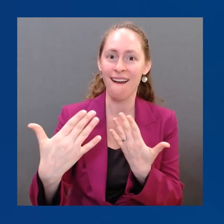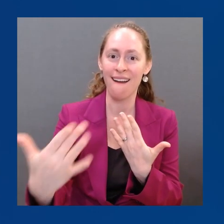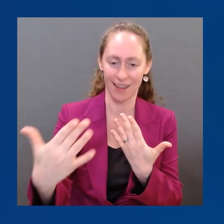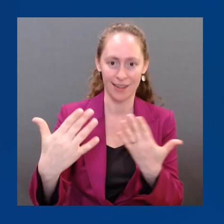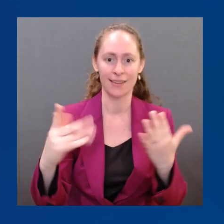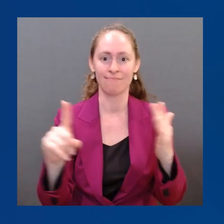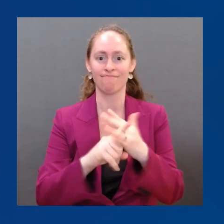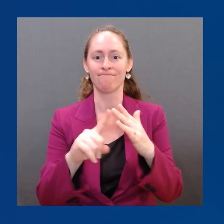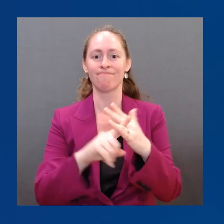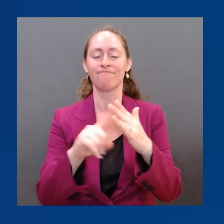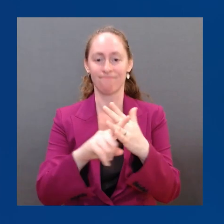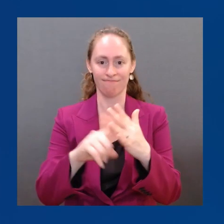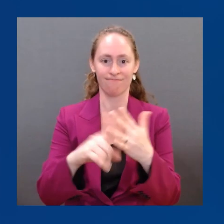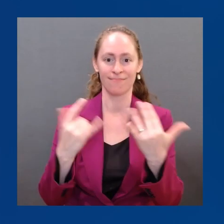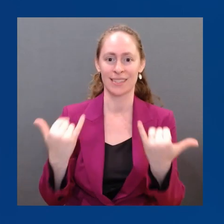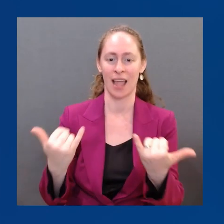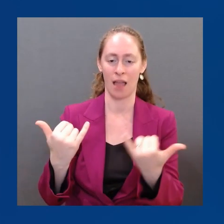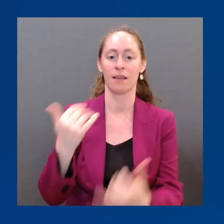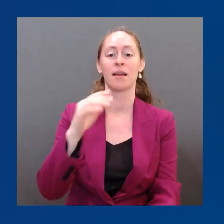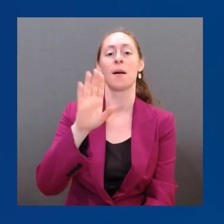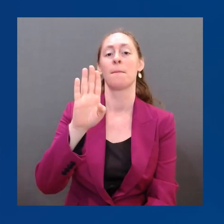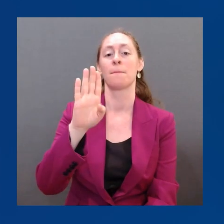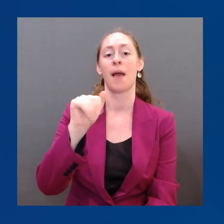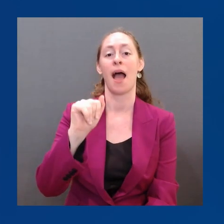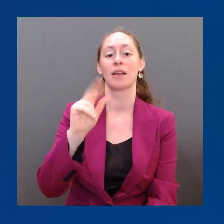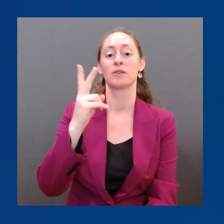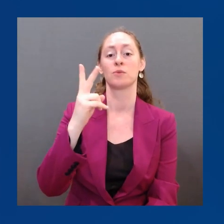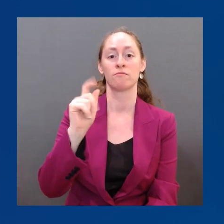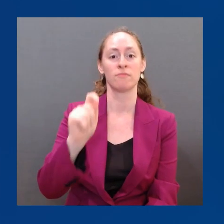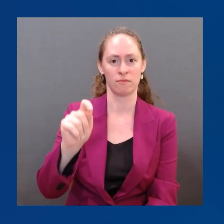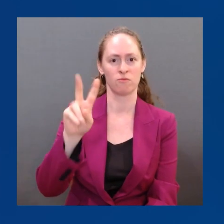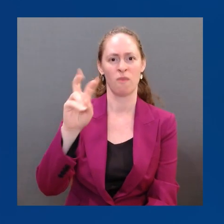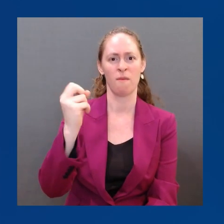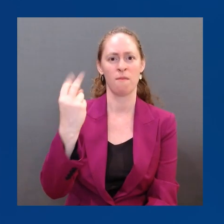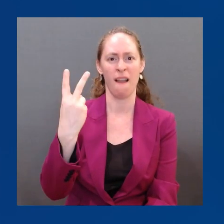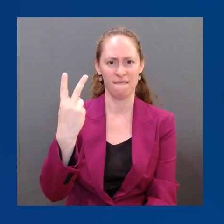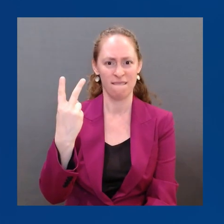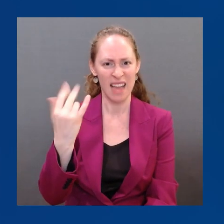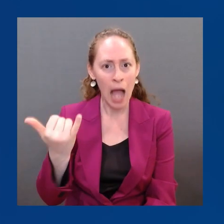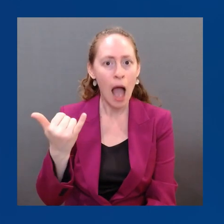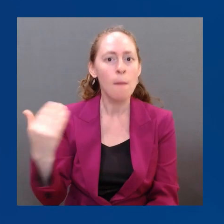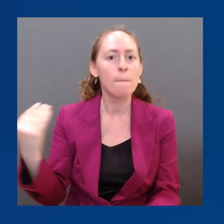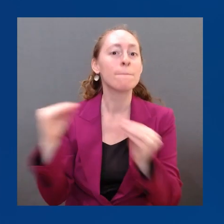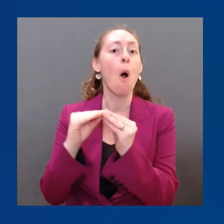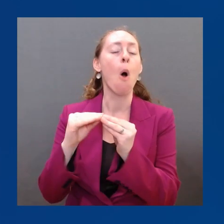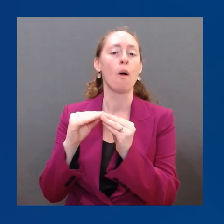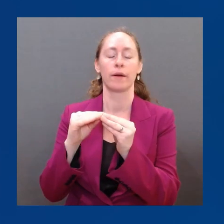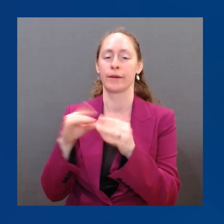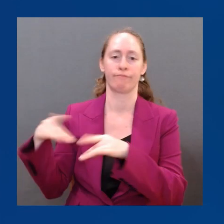They are more contagious with more immune escape, and they are driving a lot of the increases in infection